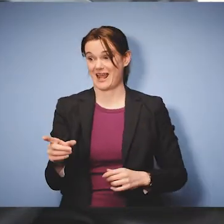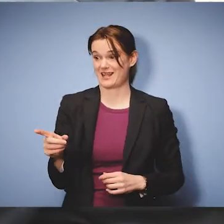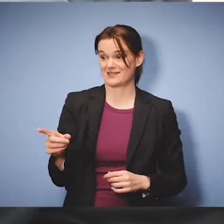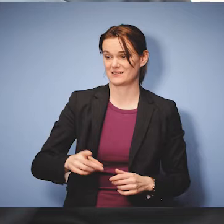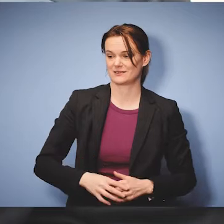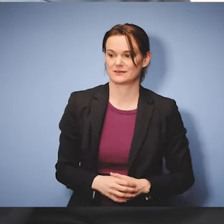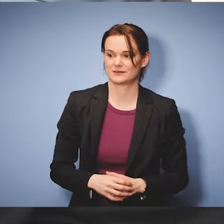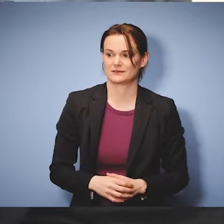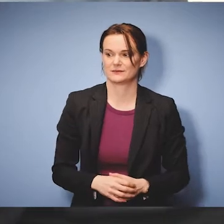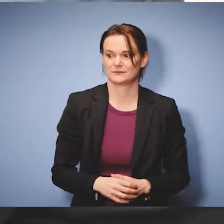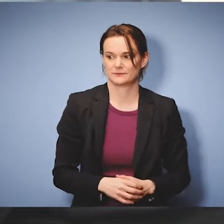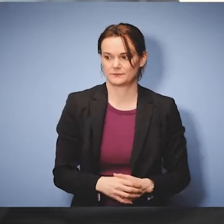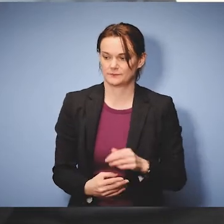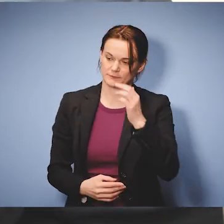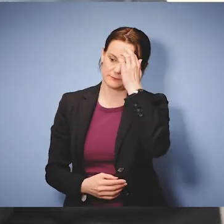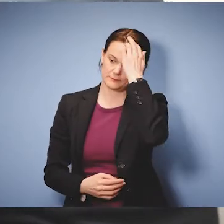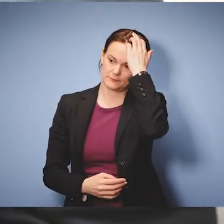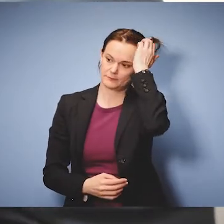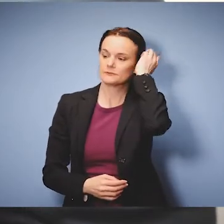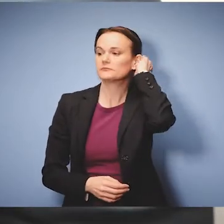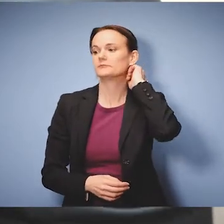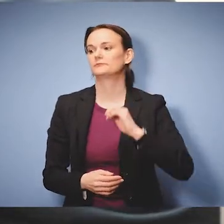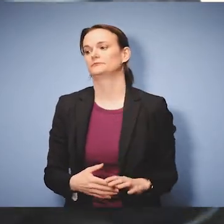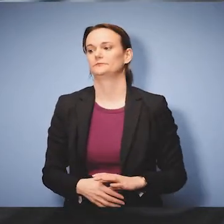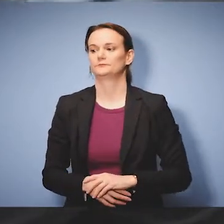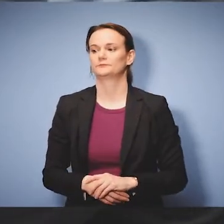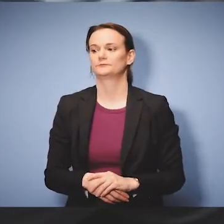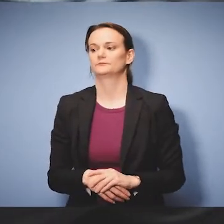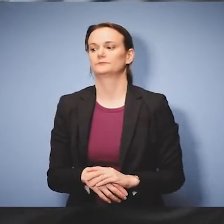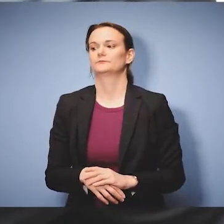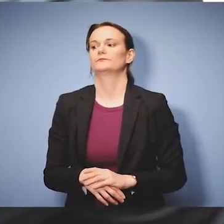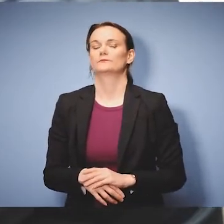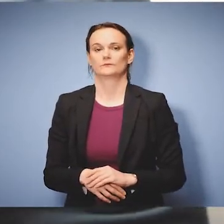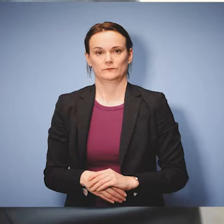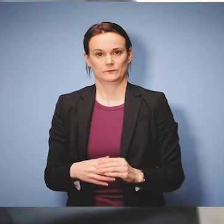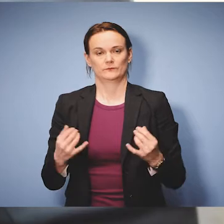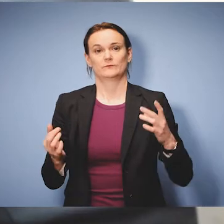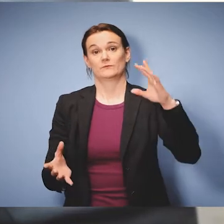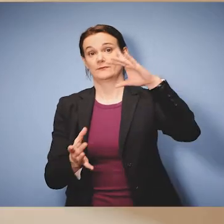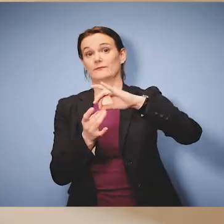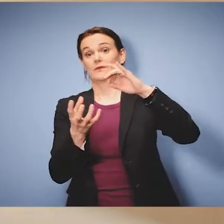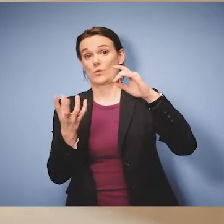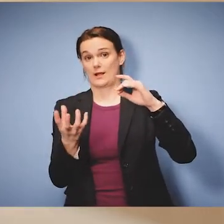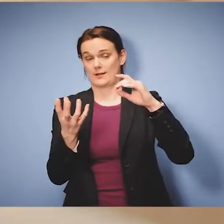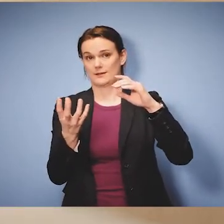Oh, look at that apprentice. Perfect. So we're gonna put on the weight and then we're gonna tighten it up.